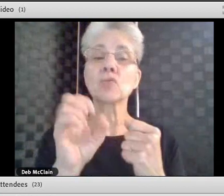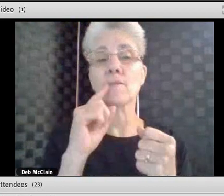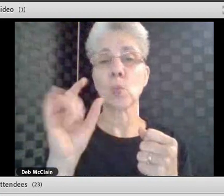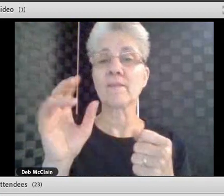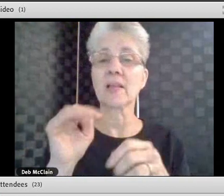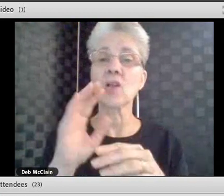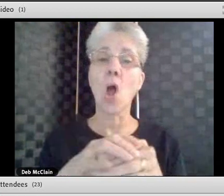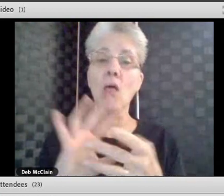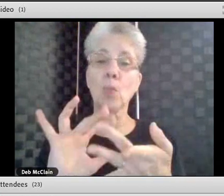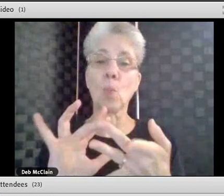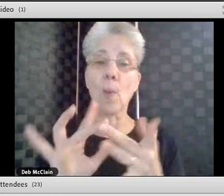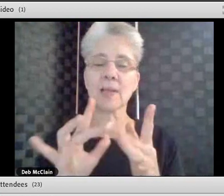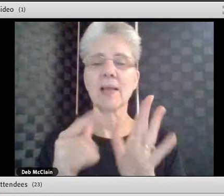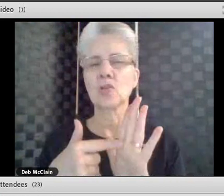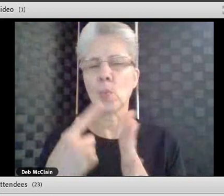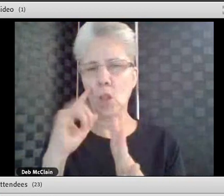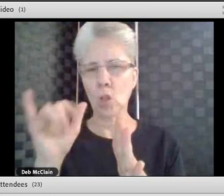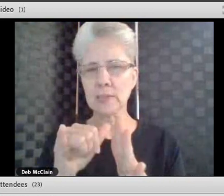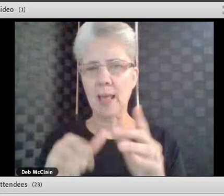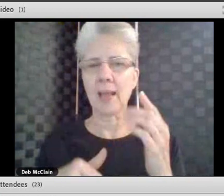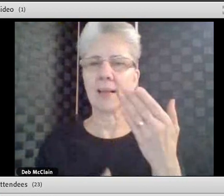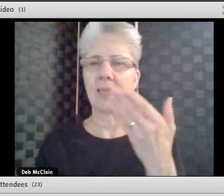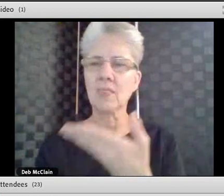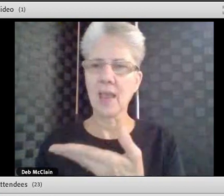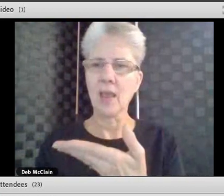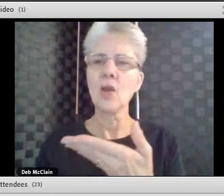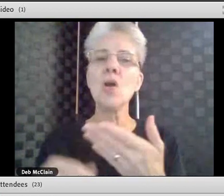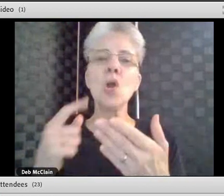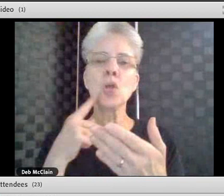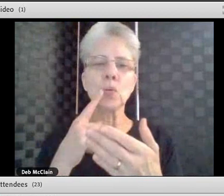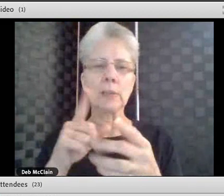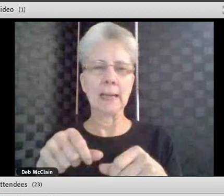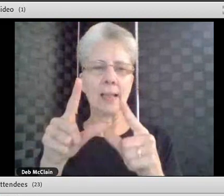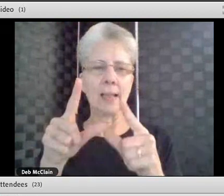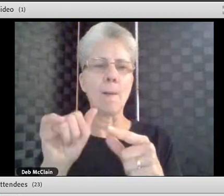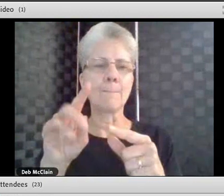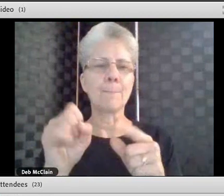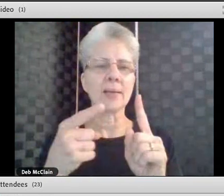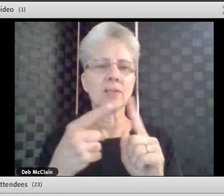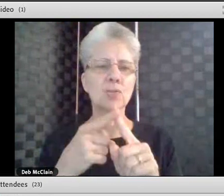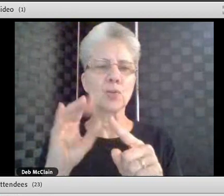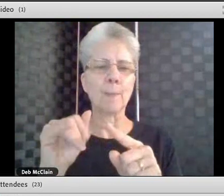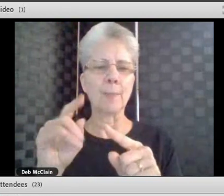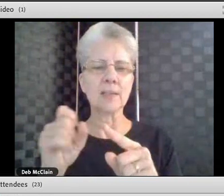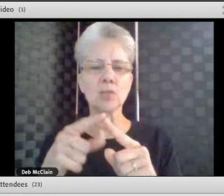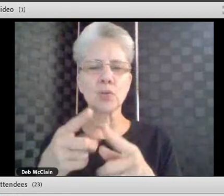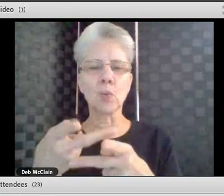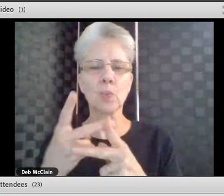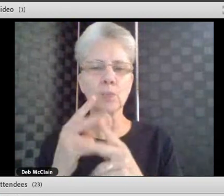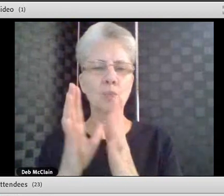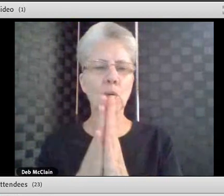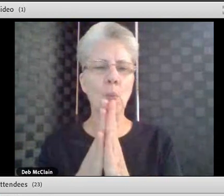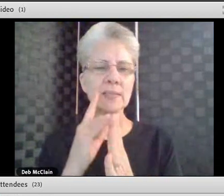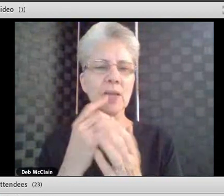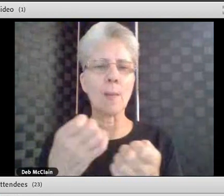Promotion, so for SWFLN, it's on their website, and I'll show you what that looks like. Right here you can click on Bits 'N Bytes to Borrow